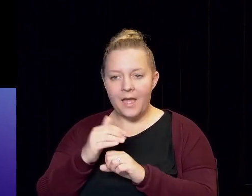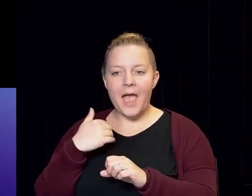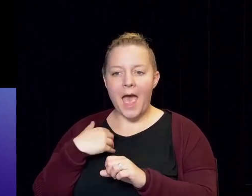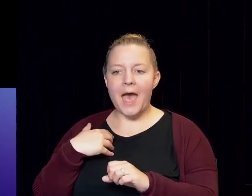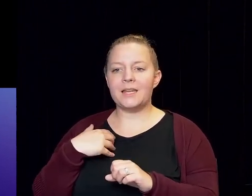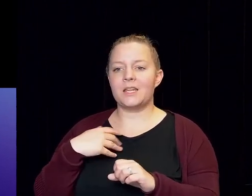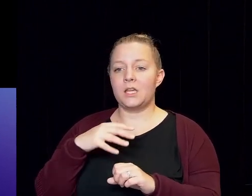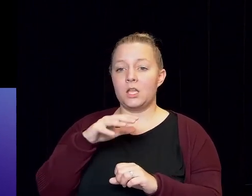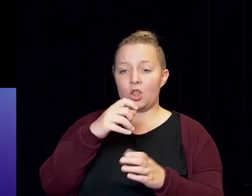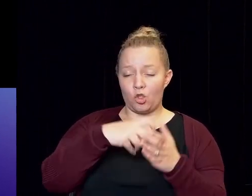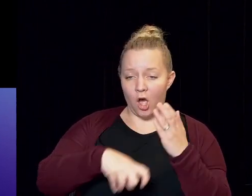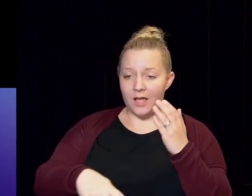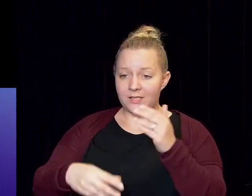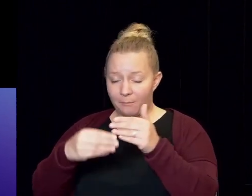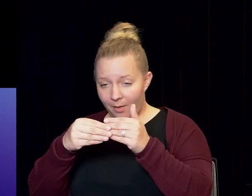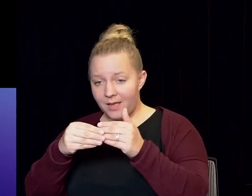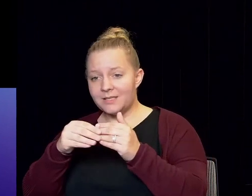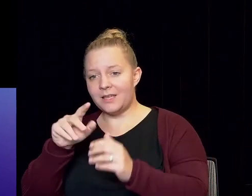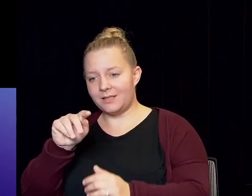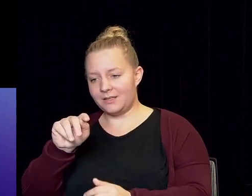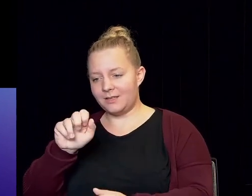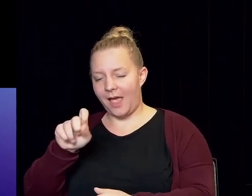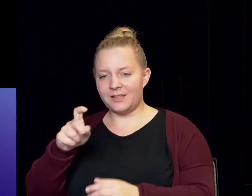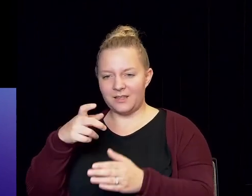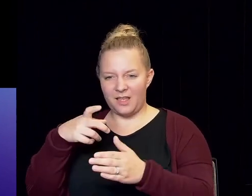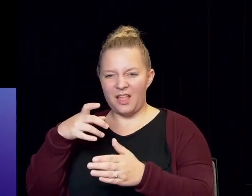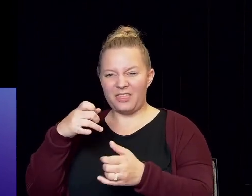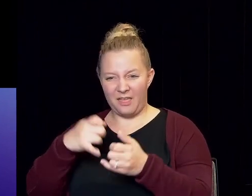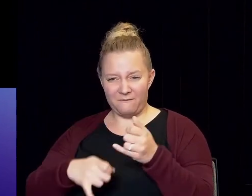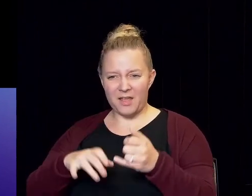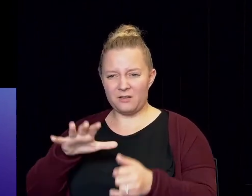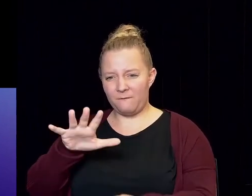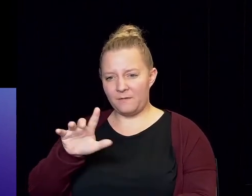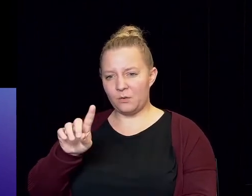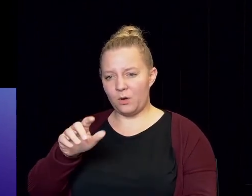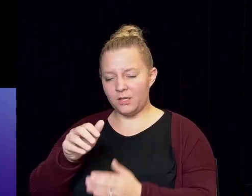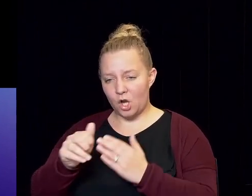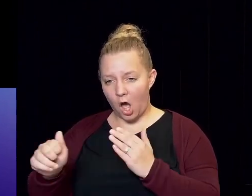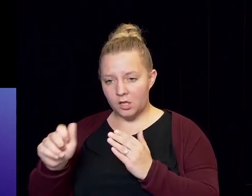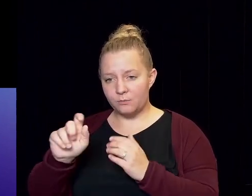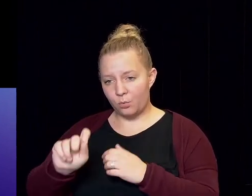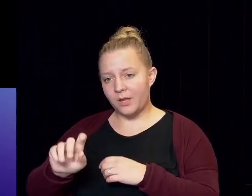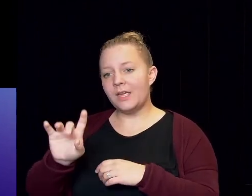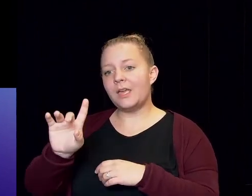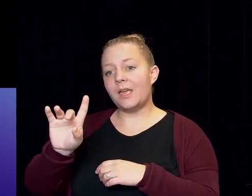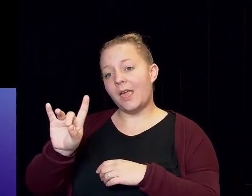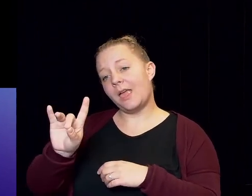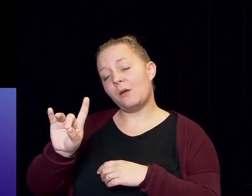So, his final total will be $51.18. So yes, he has enough money with his $54.